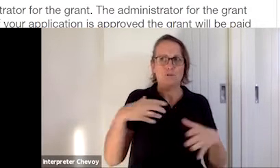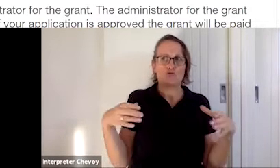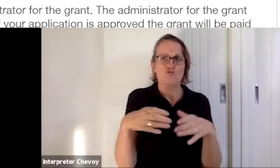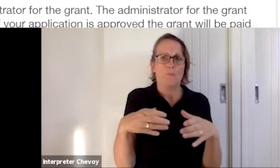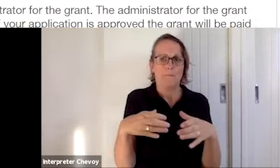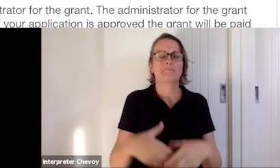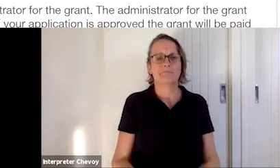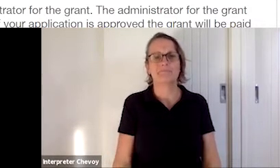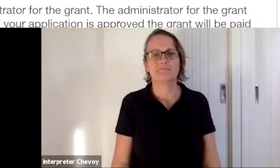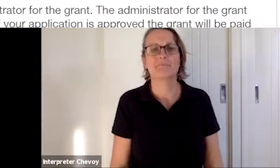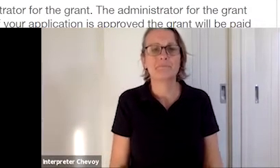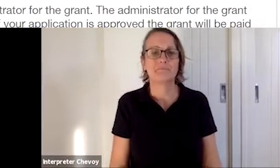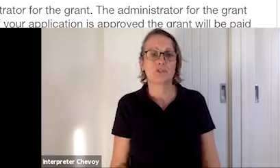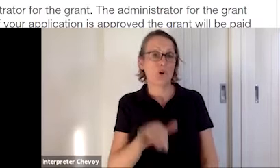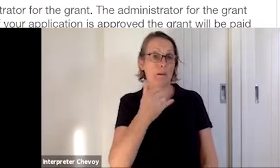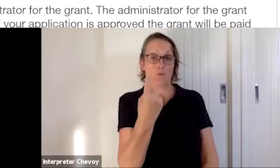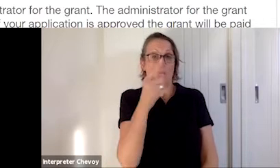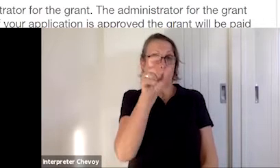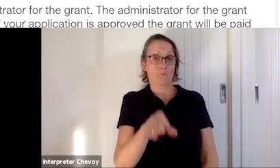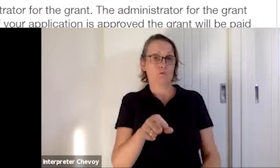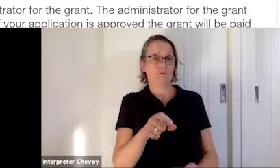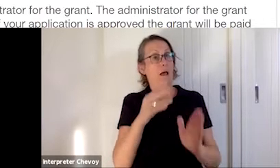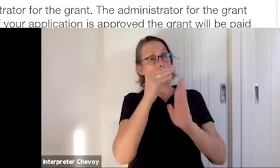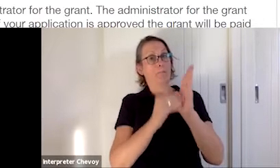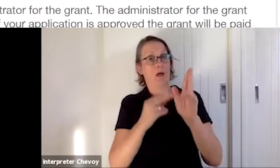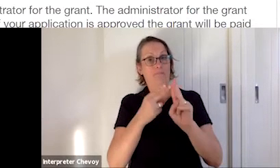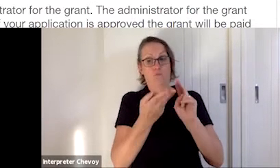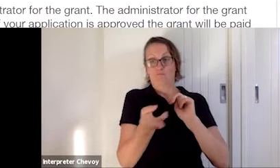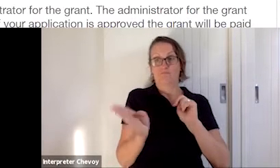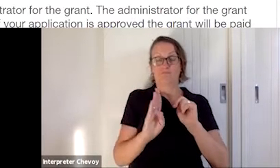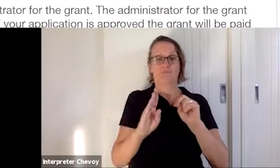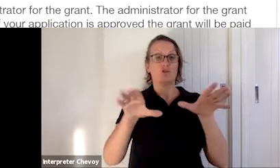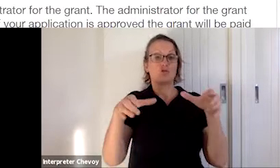could be you're the main contact for the band or you're the main contact for the group of artists.